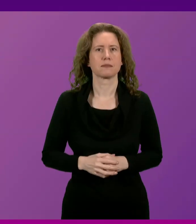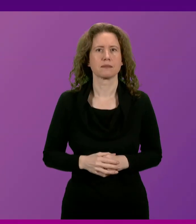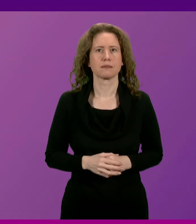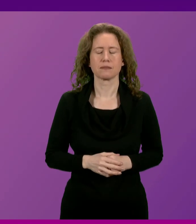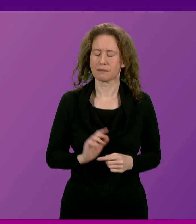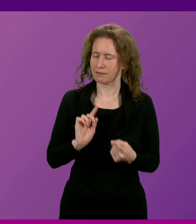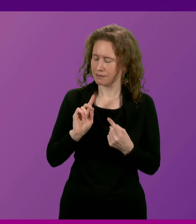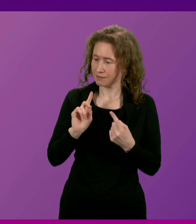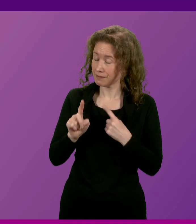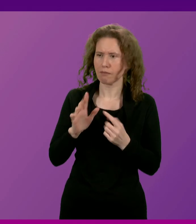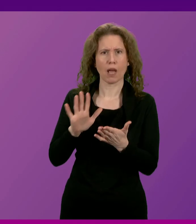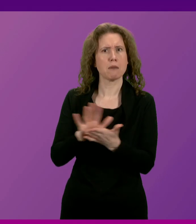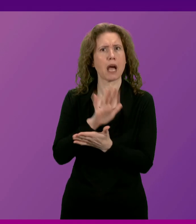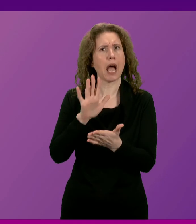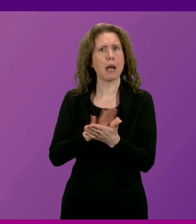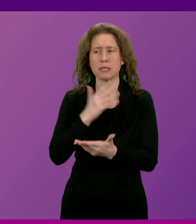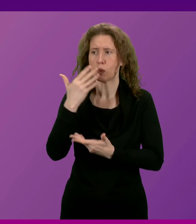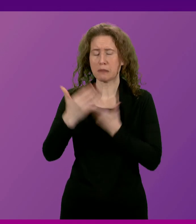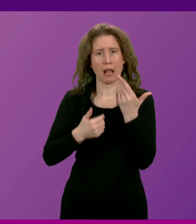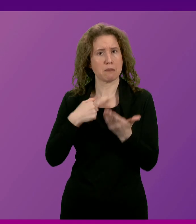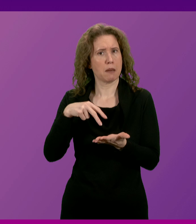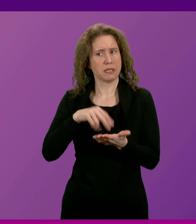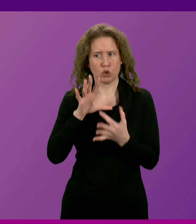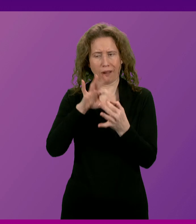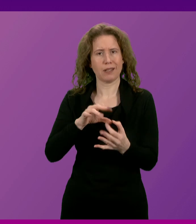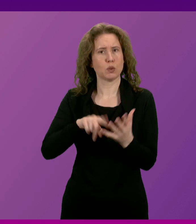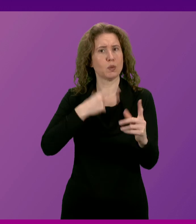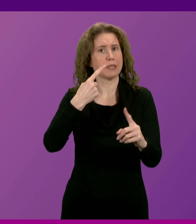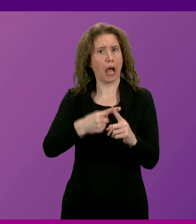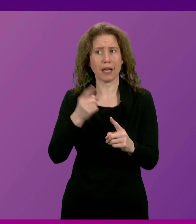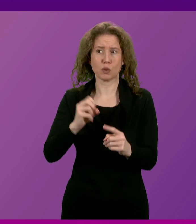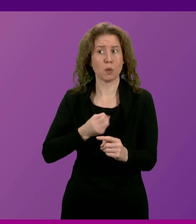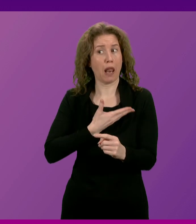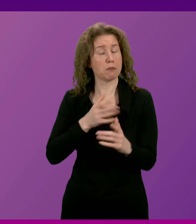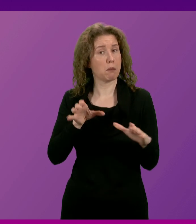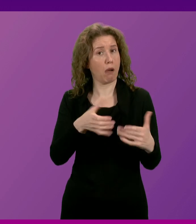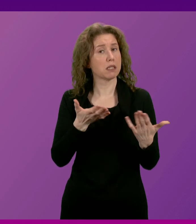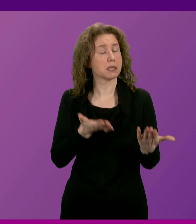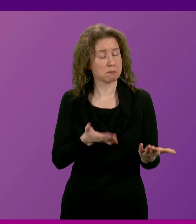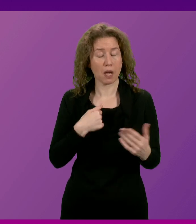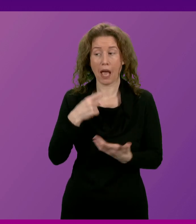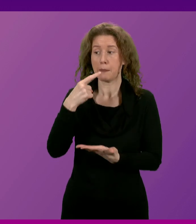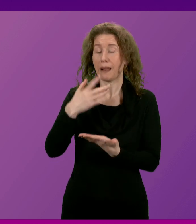I am happy to explain my position on tax to the Labour Party: I believe that those